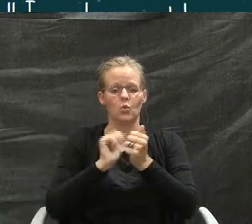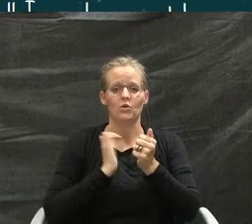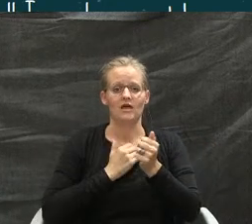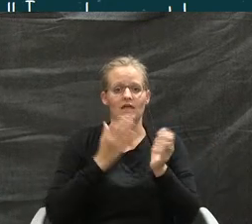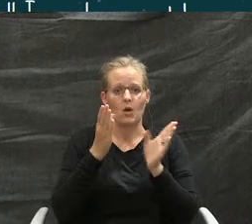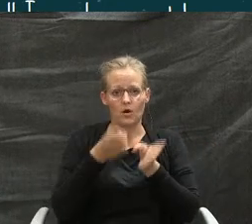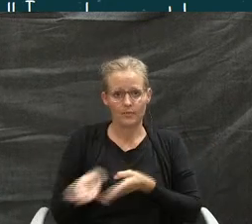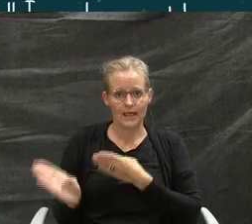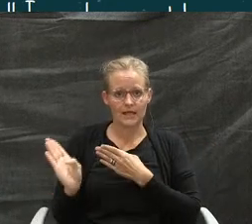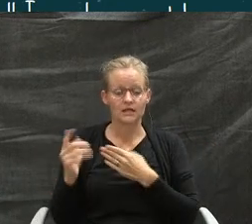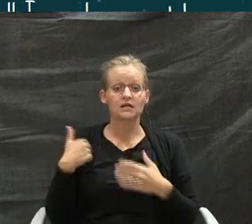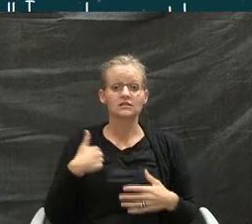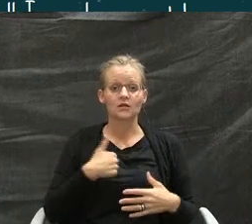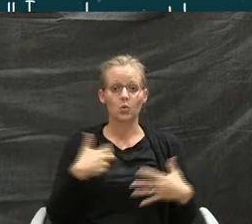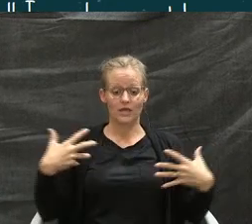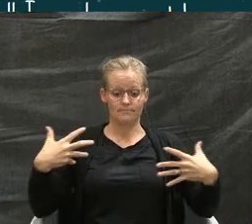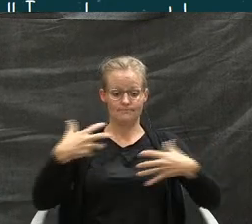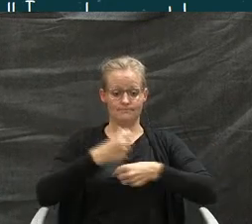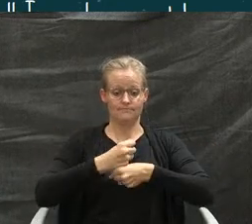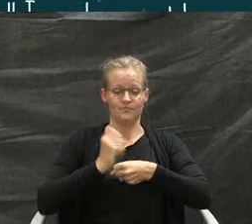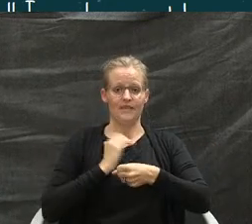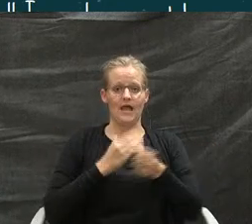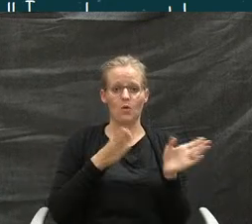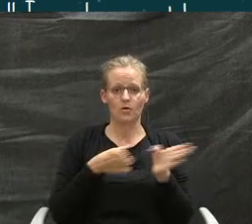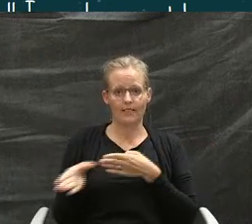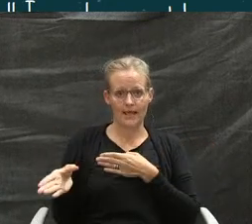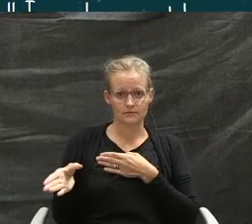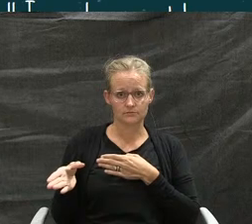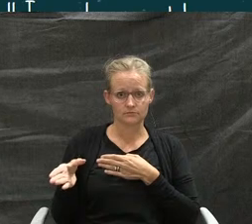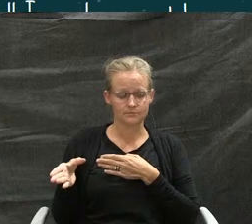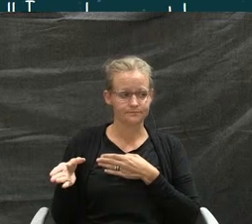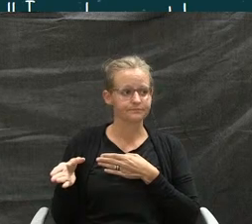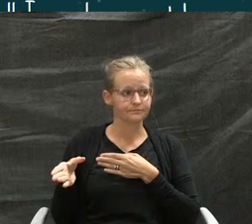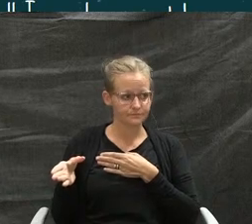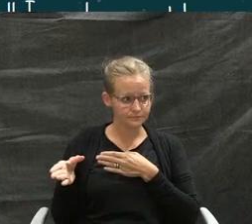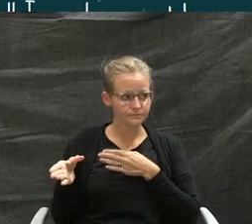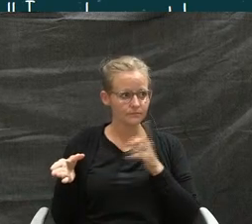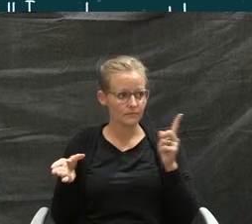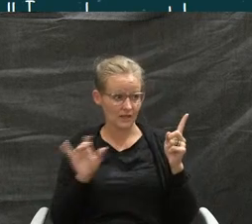This is a summary. Essentially we are a. This is a graduated